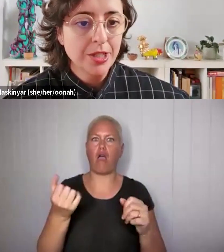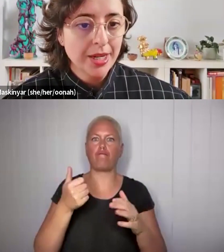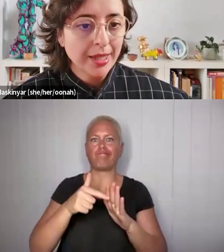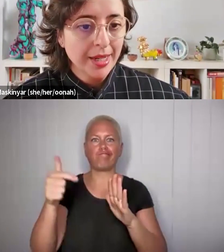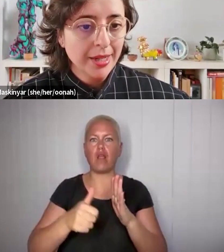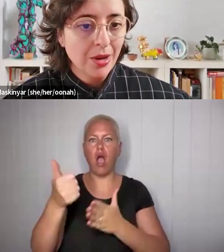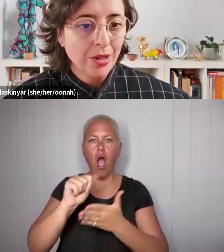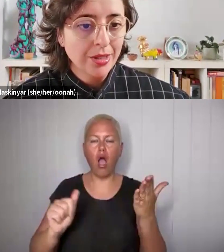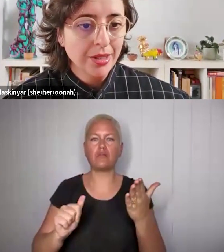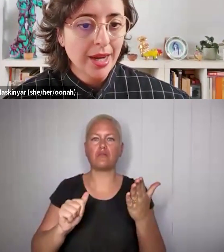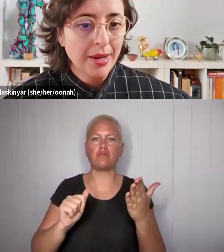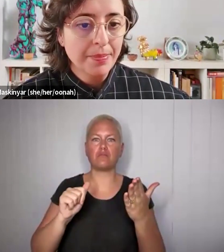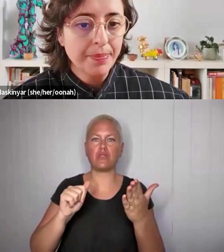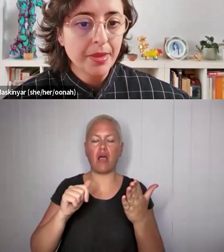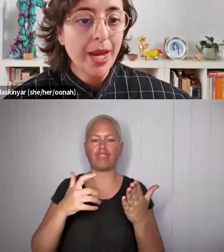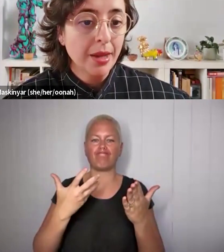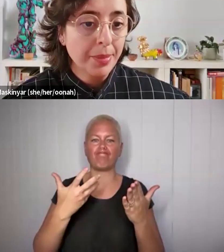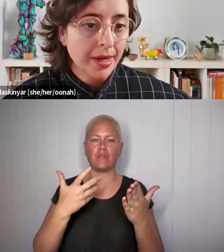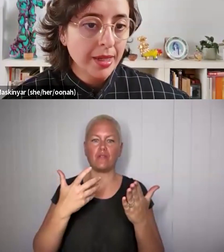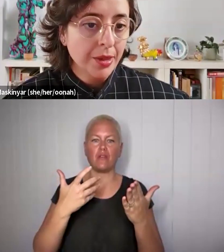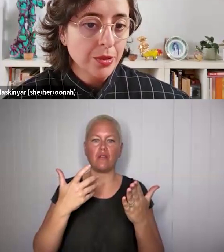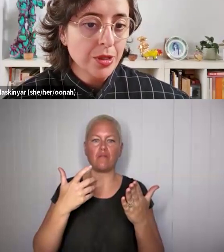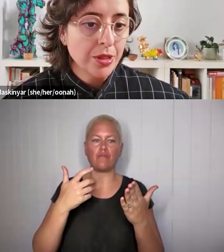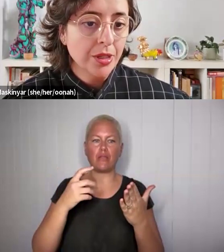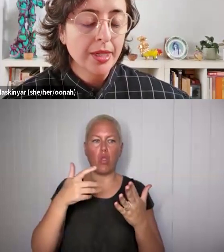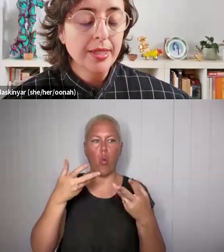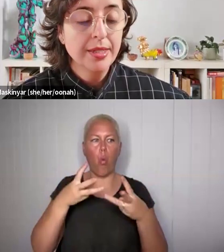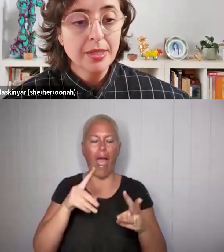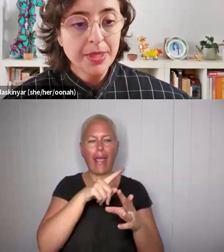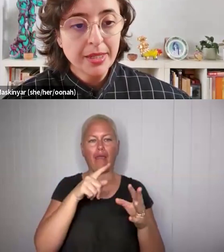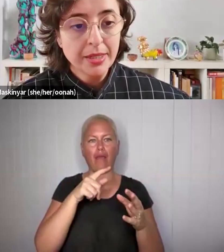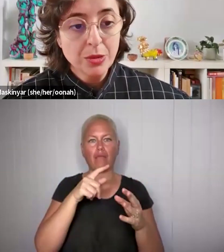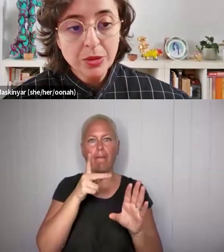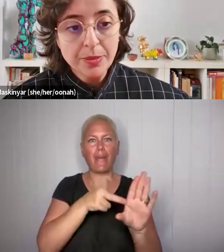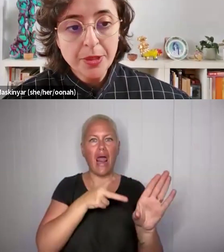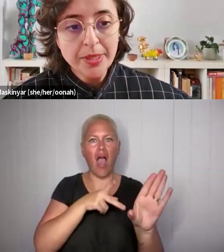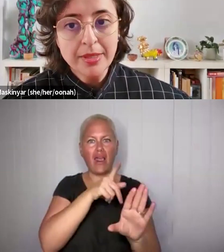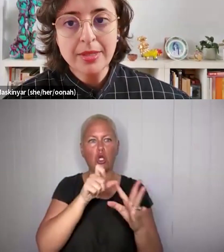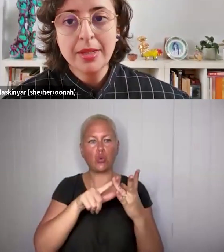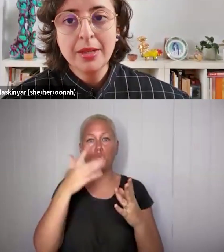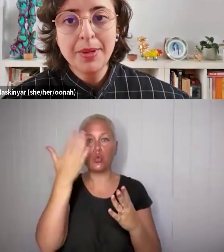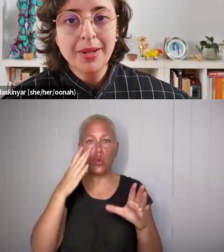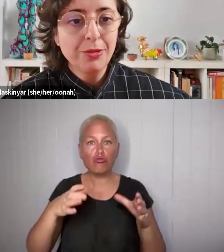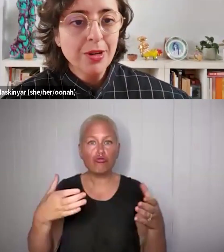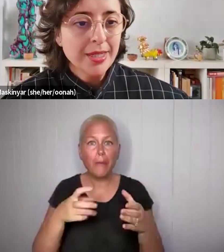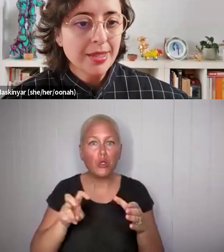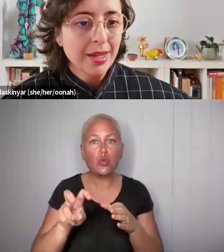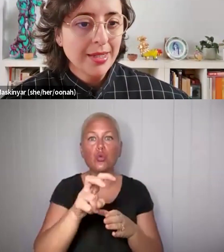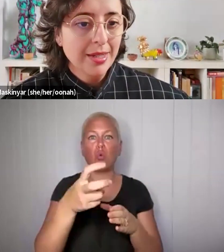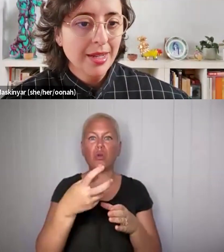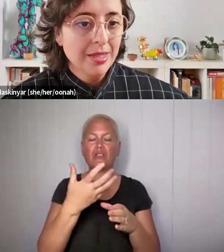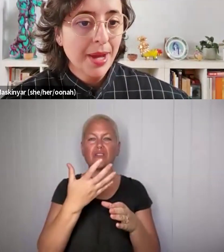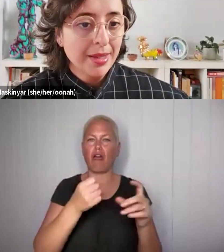position analogy on the way Le Biennale does particular school group tours. For us, it is about